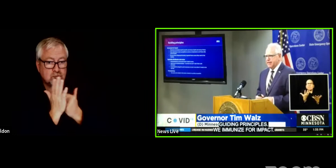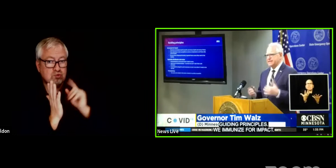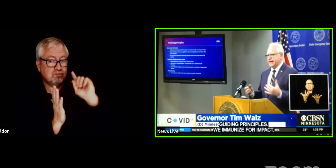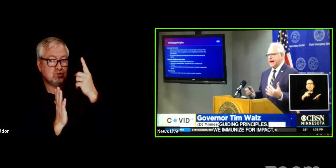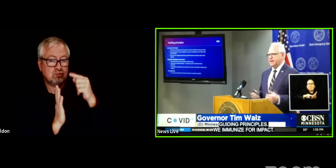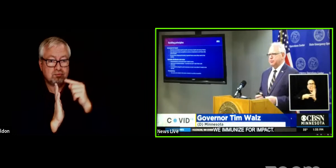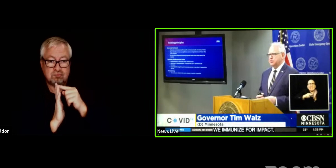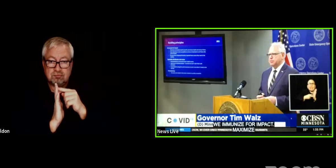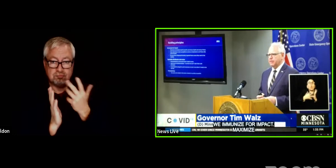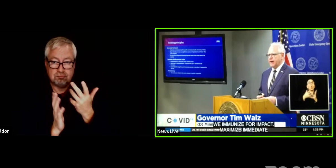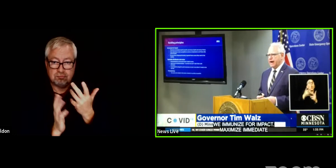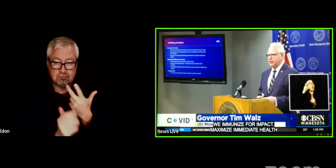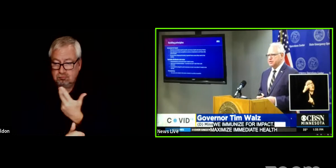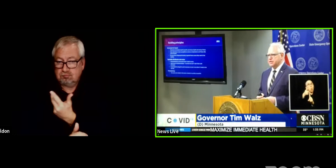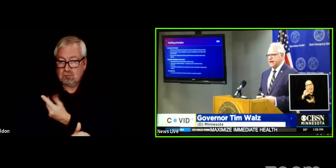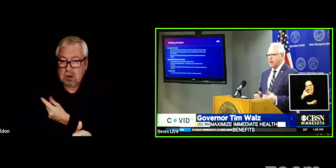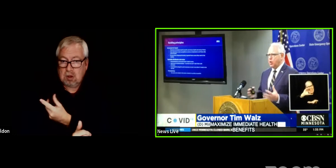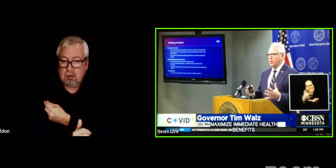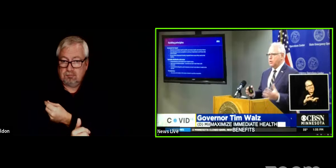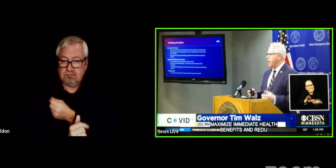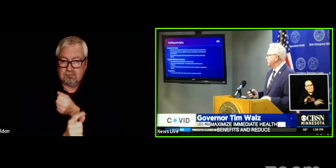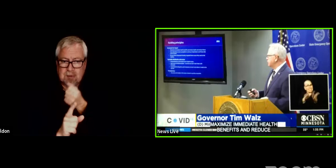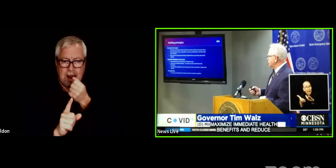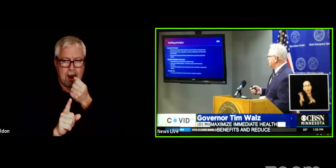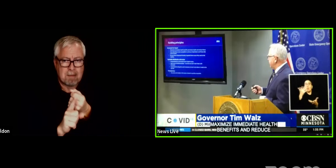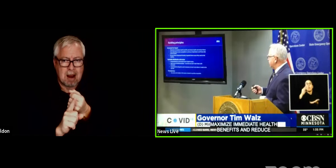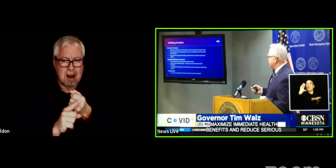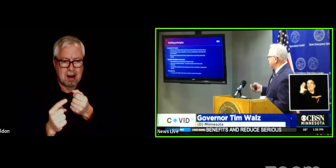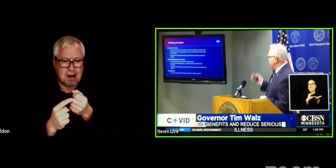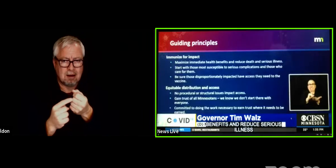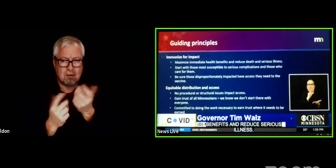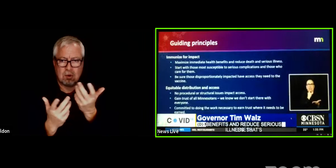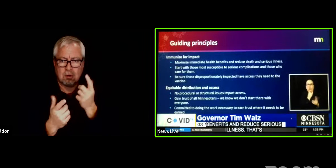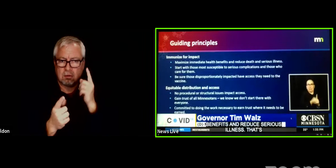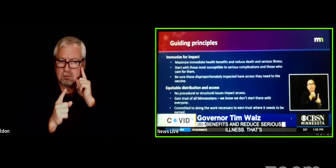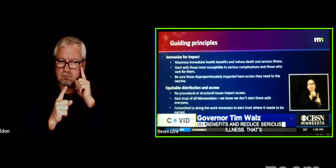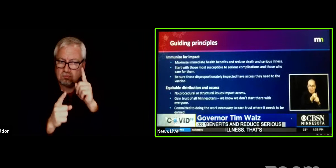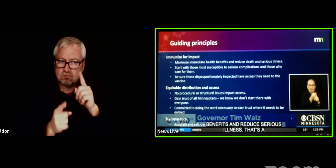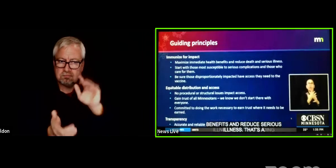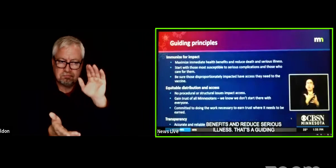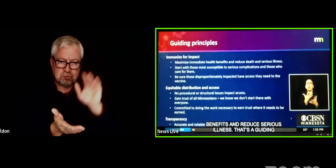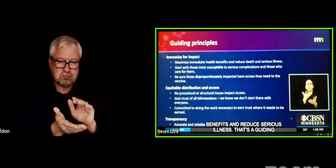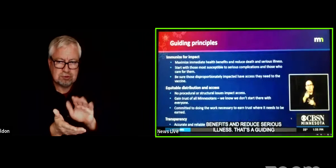THAT'S A GUIDING PRINCIPLE OF HOW THIS GETS OUT. WHAT WE WANT TO DO WITH THE VACCINE. START WITH THOSE THAT ARE MOST SUSCEPTIBLE